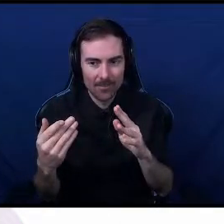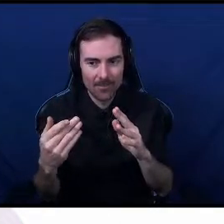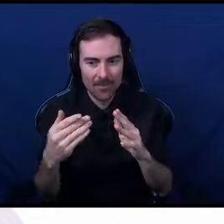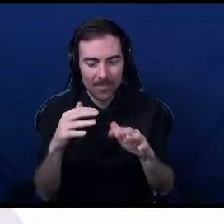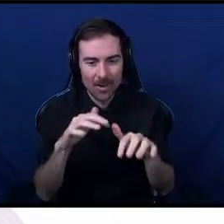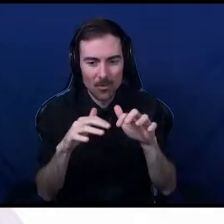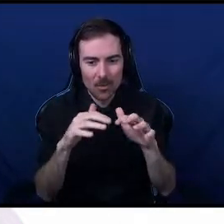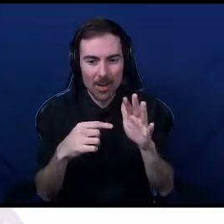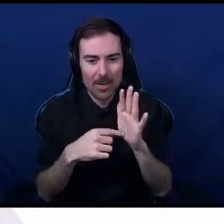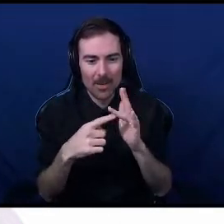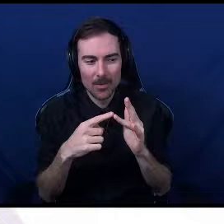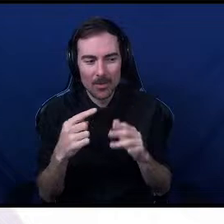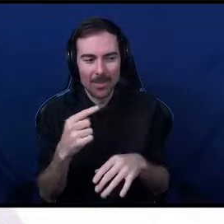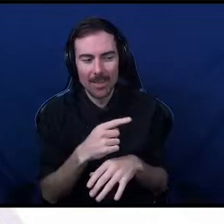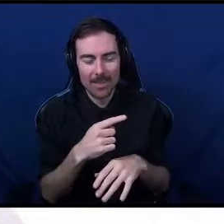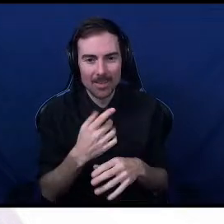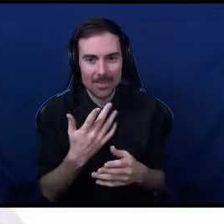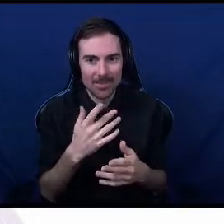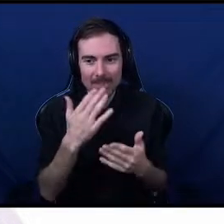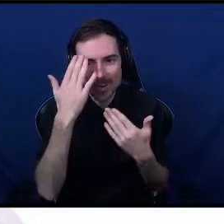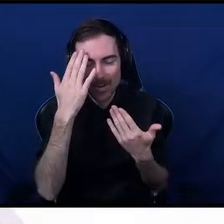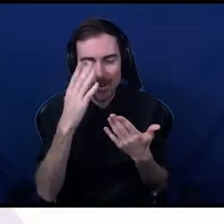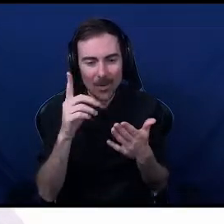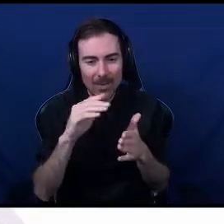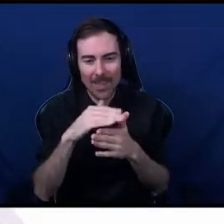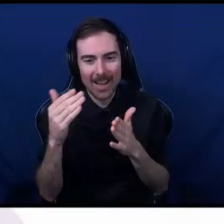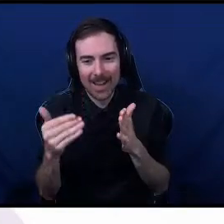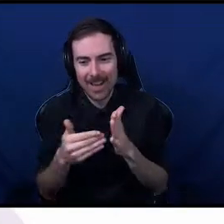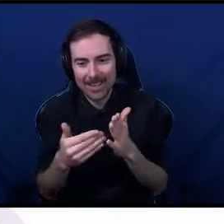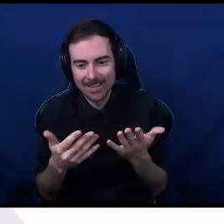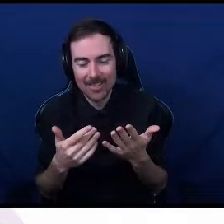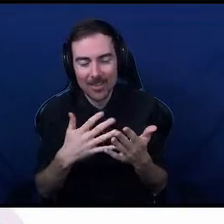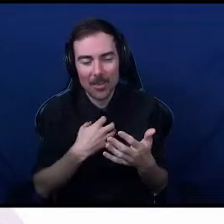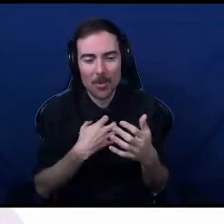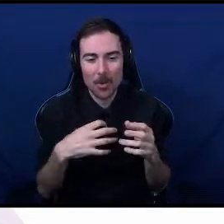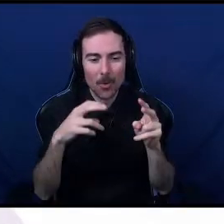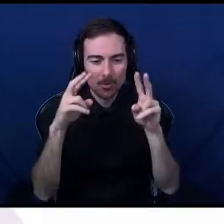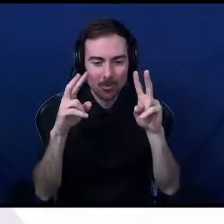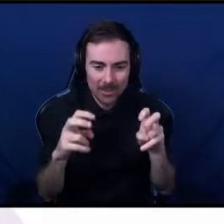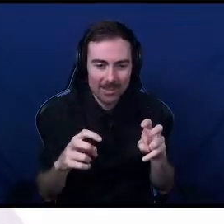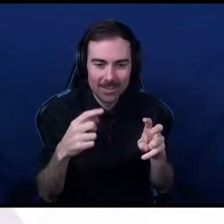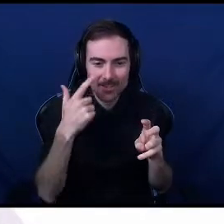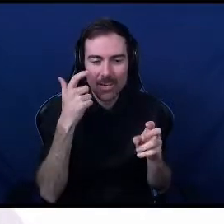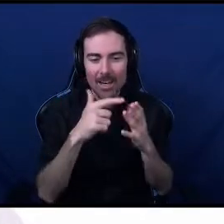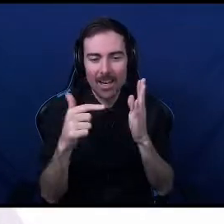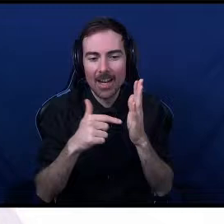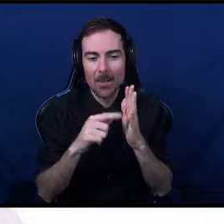that story without saying what the ending is. I do need to do some more research. But he developed a way of creating a